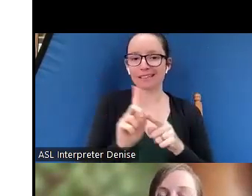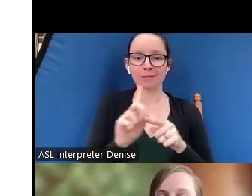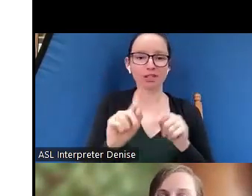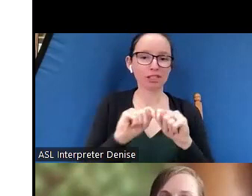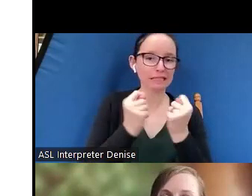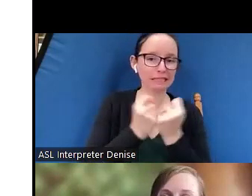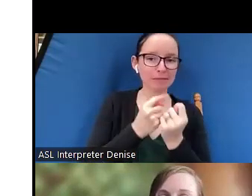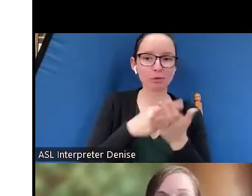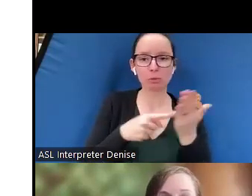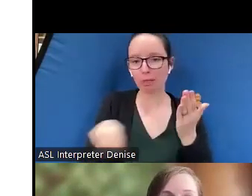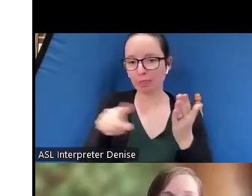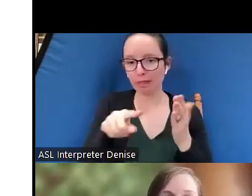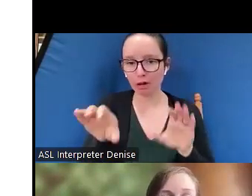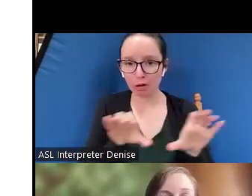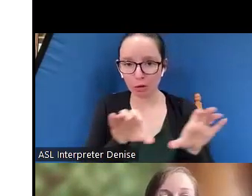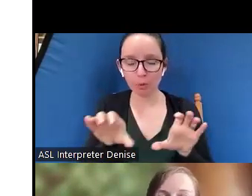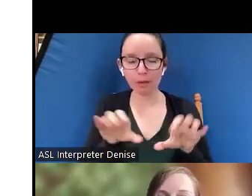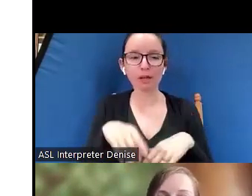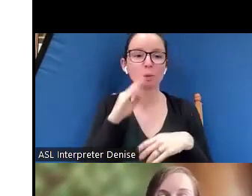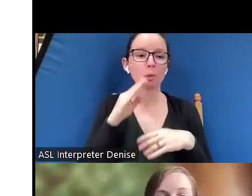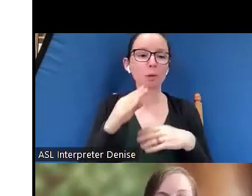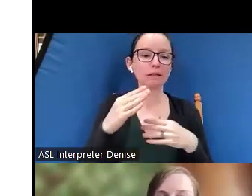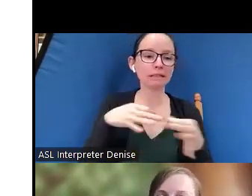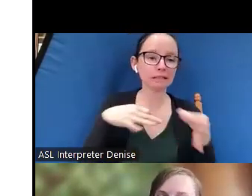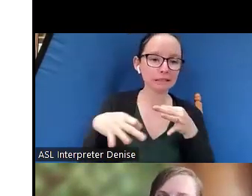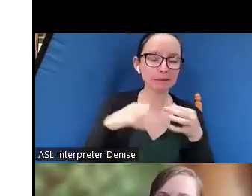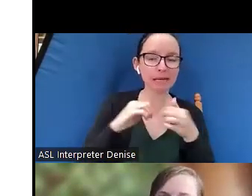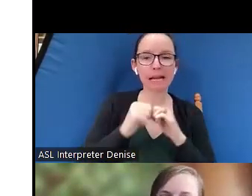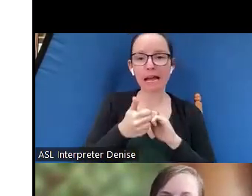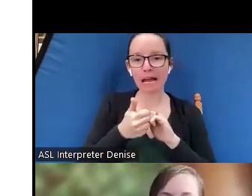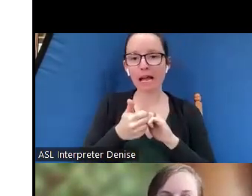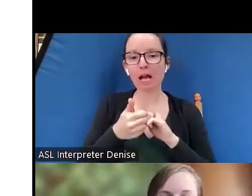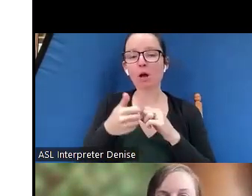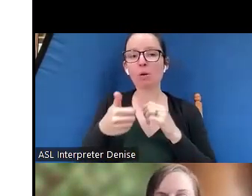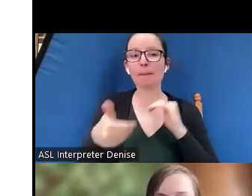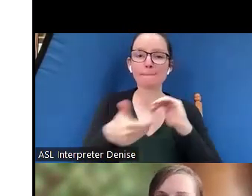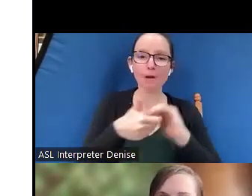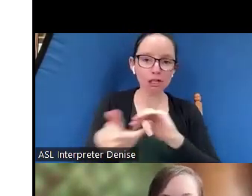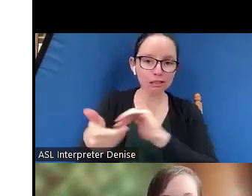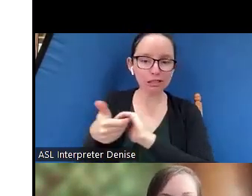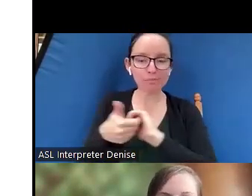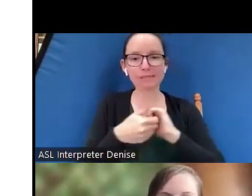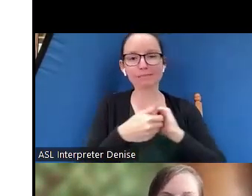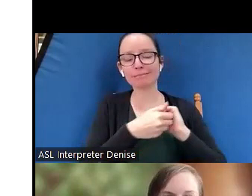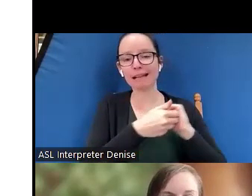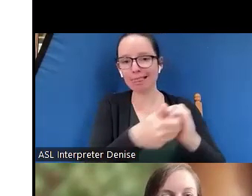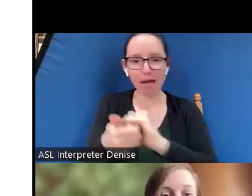little bit about handling some of those partnerships and collaborations as projects develop,